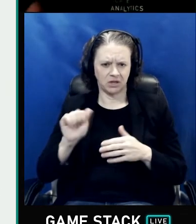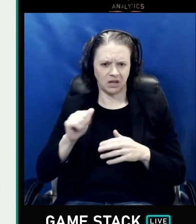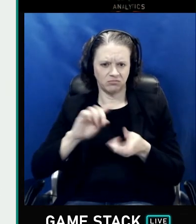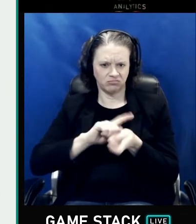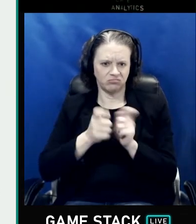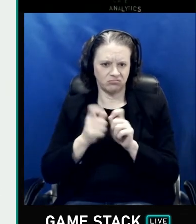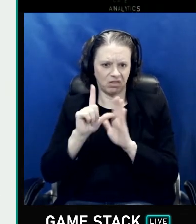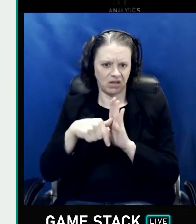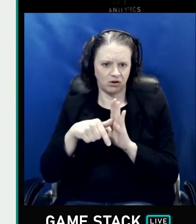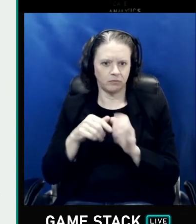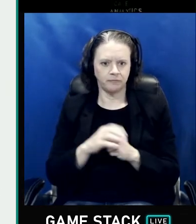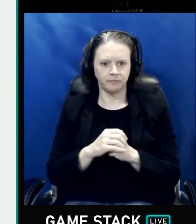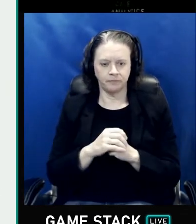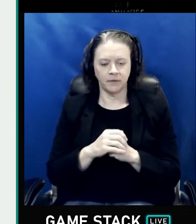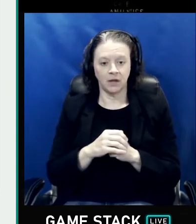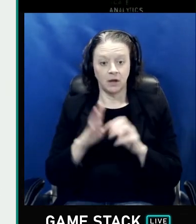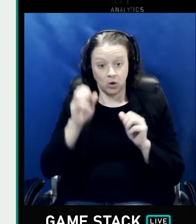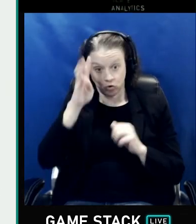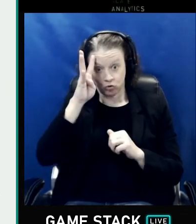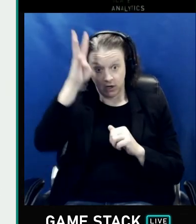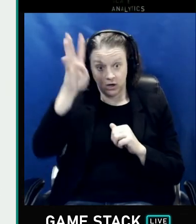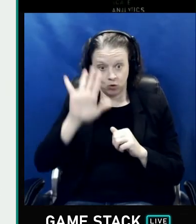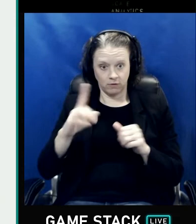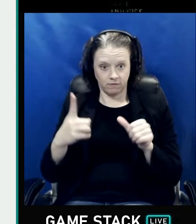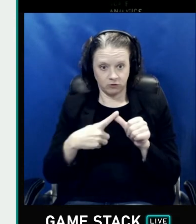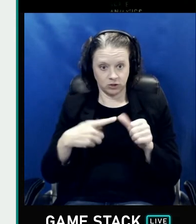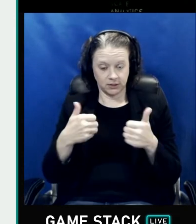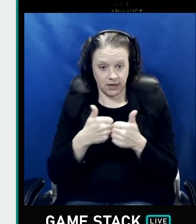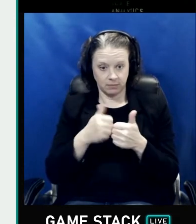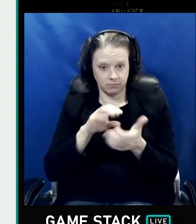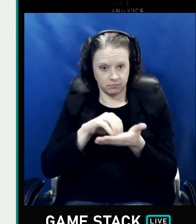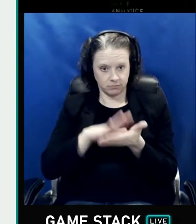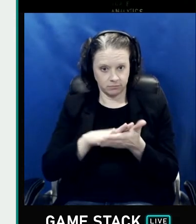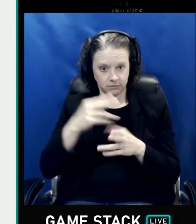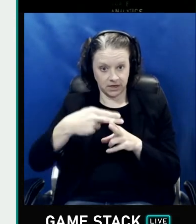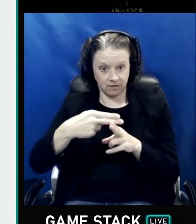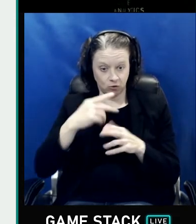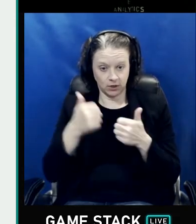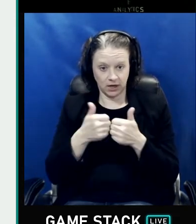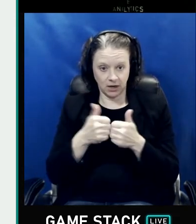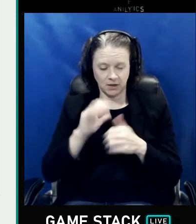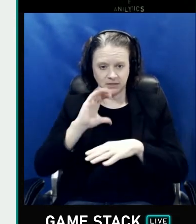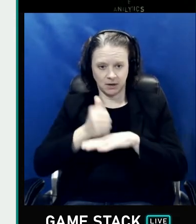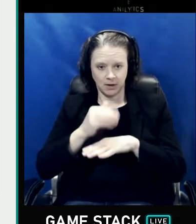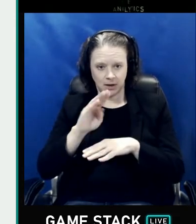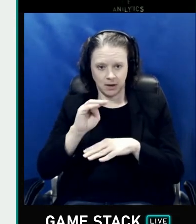You'll need to create your first game, enter the name for your game, set up some metadata for your game, and click CREATE TITLE.